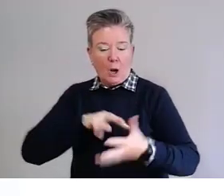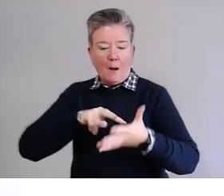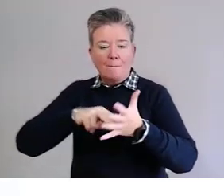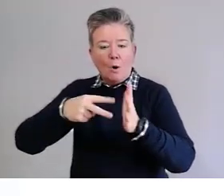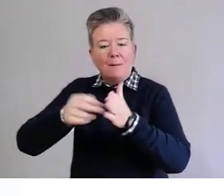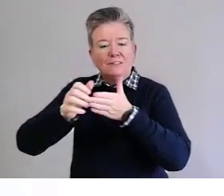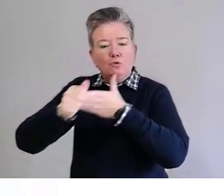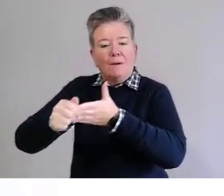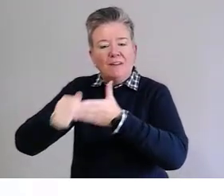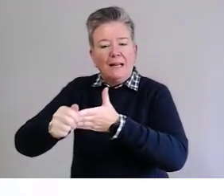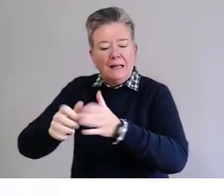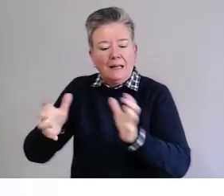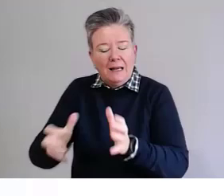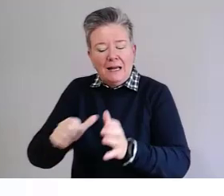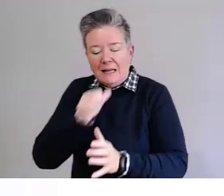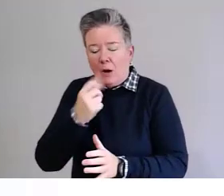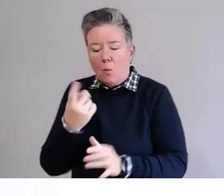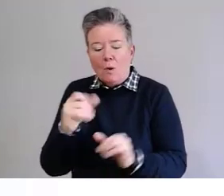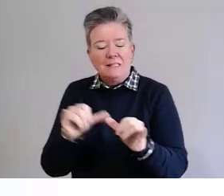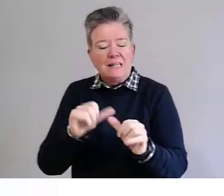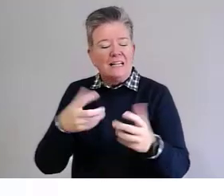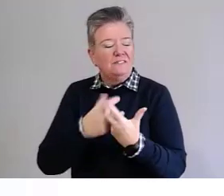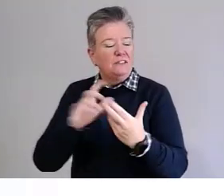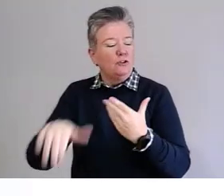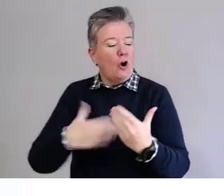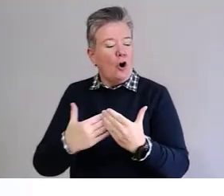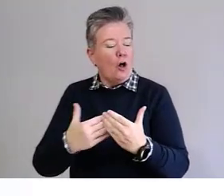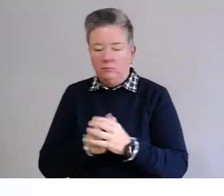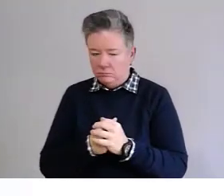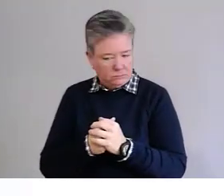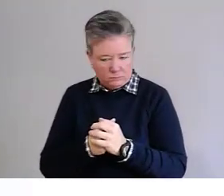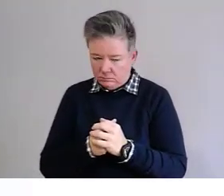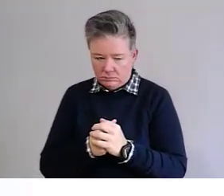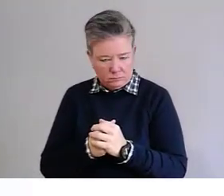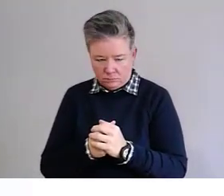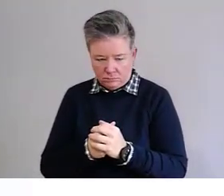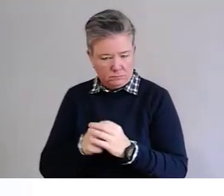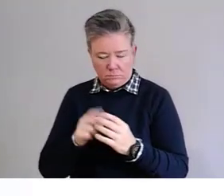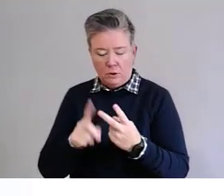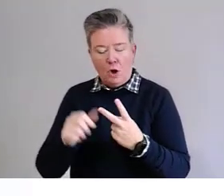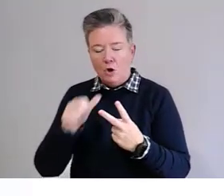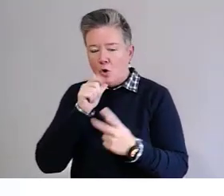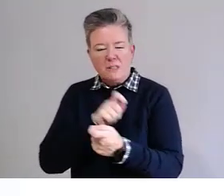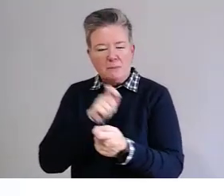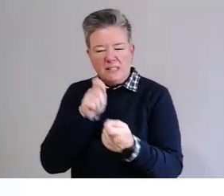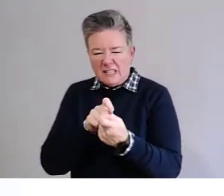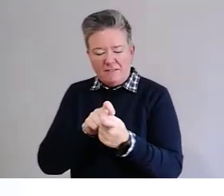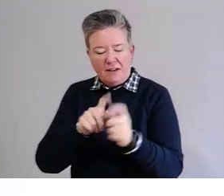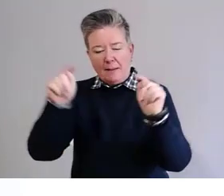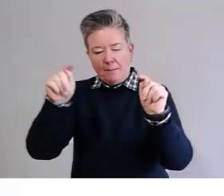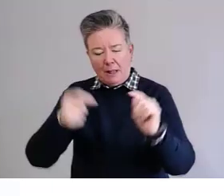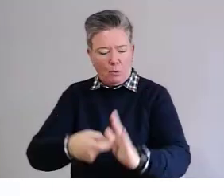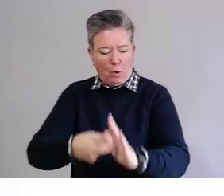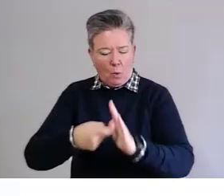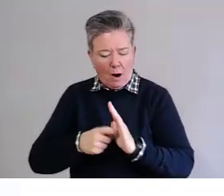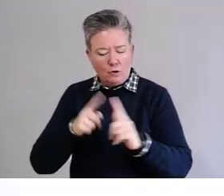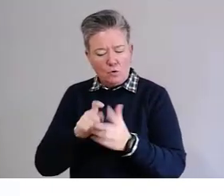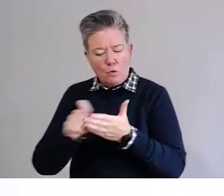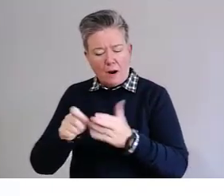They are not one-size-fits-all. There is no single required template for effective reports.